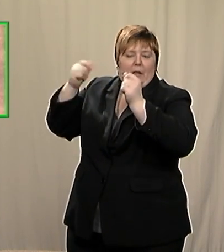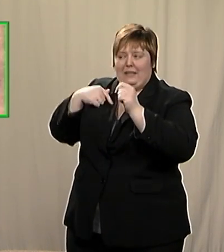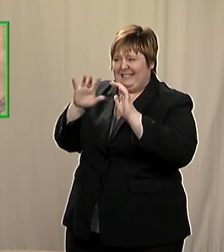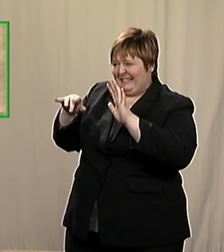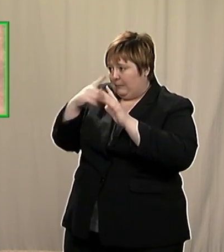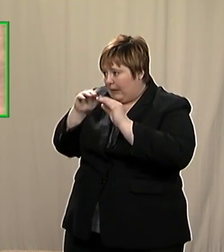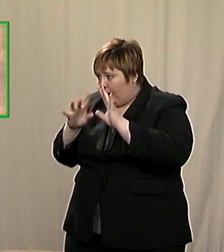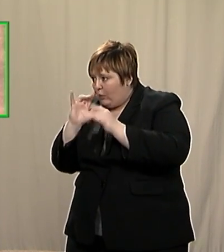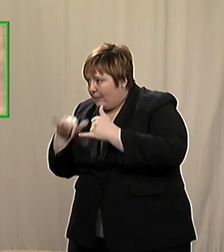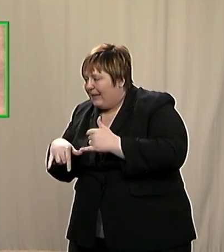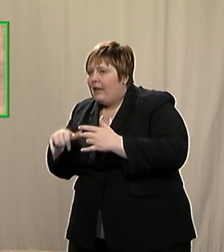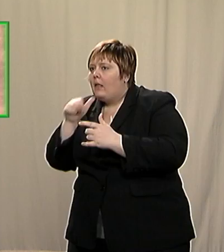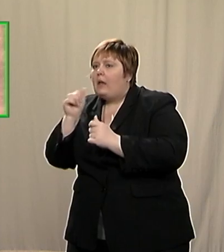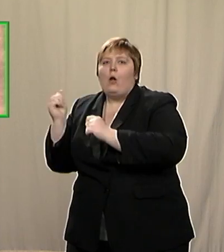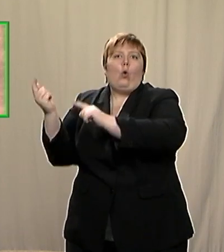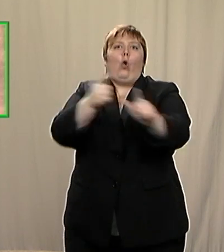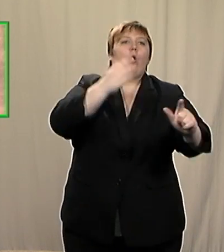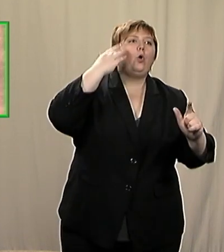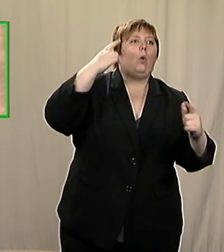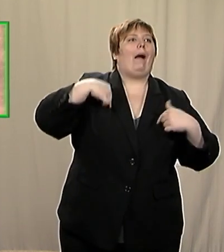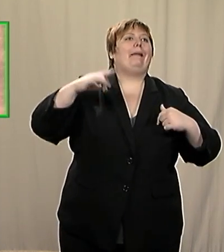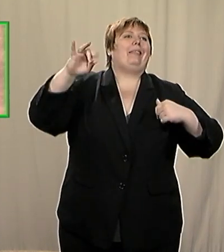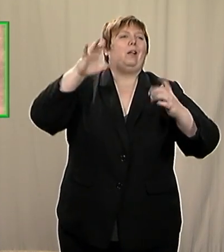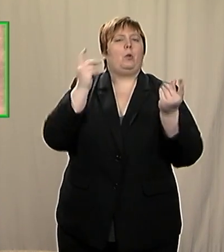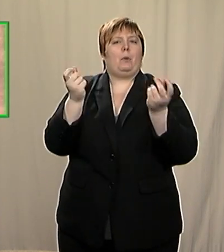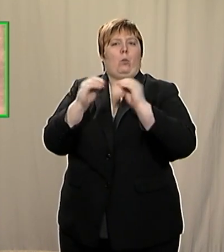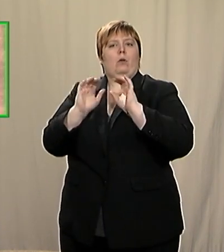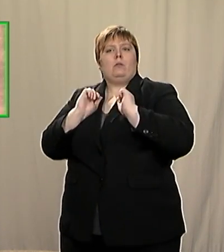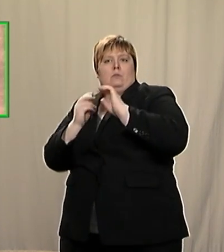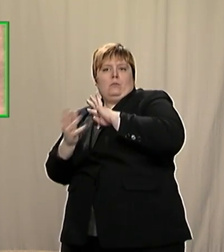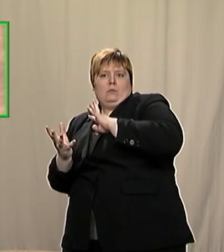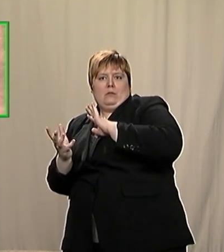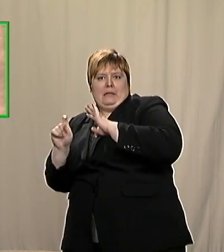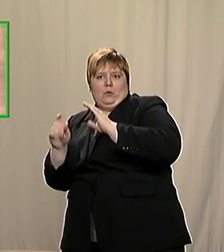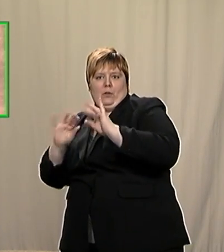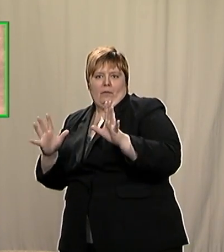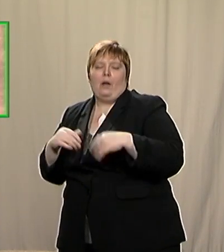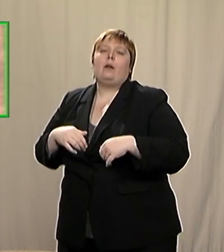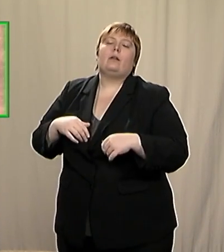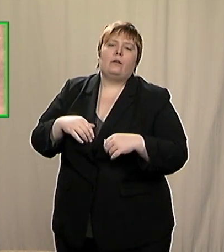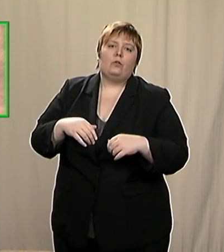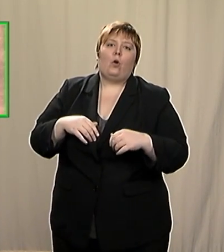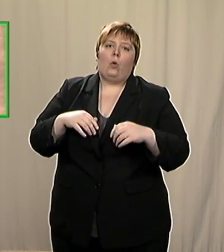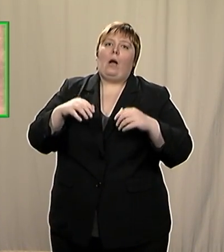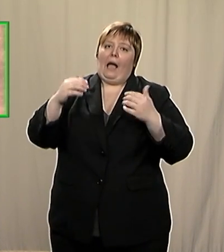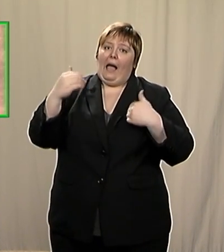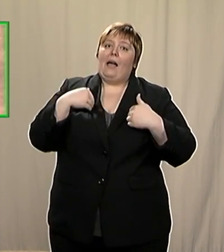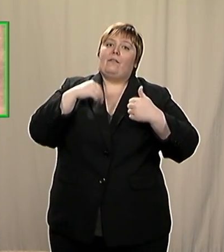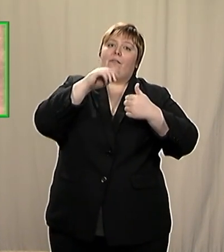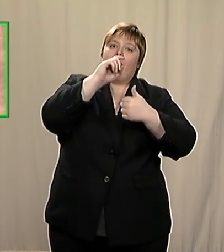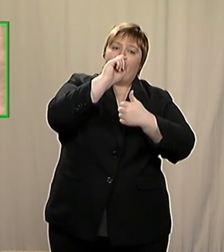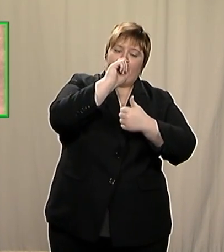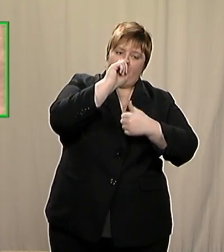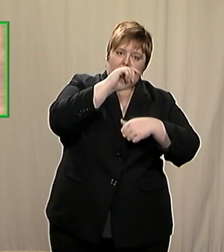without letting everyone know about that. If you take all three of these axes, we can show you graphically what this looks like.